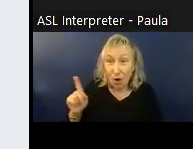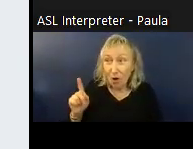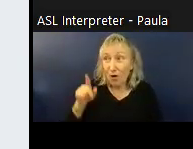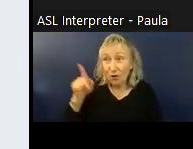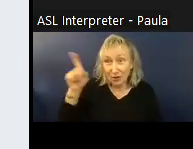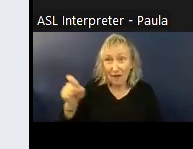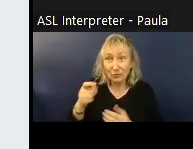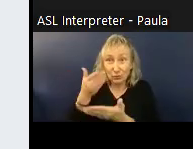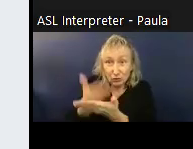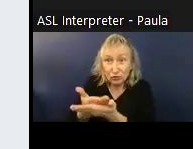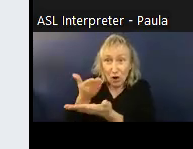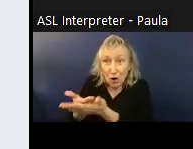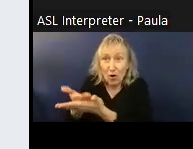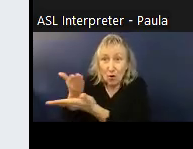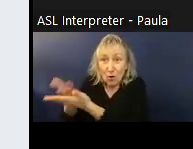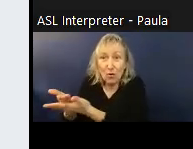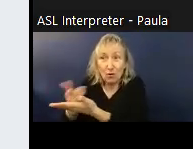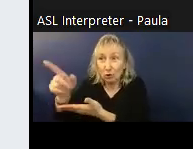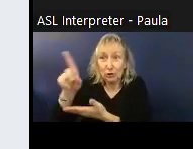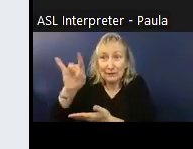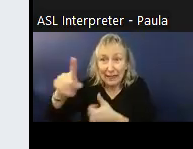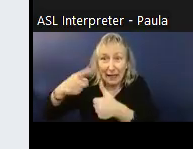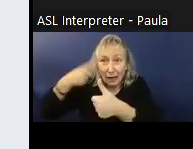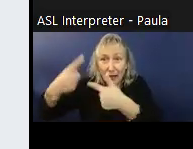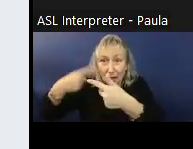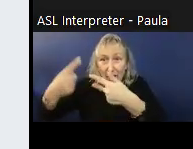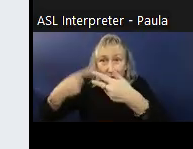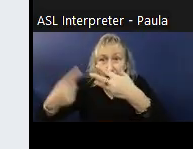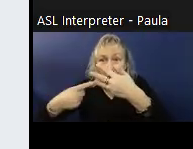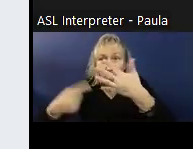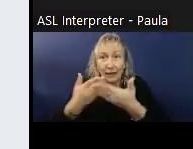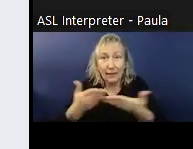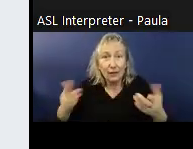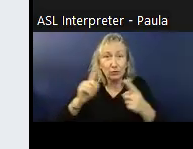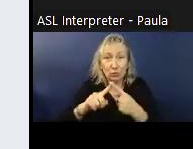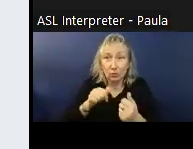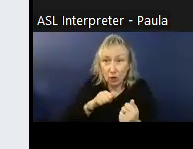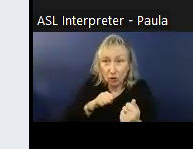that you've gone through the steps required to address the needs in other ways.